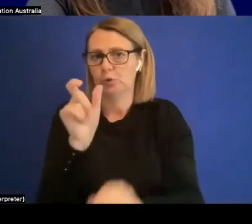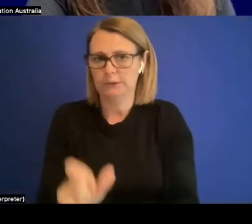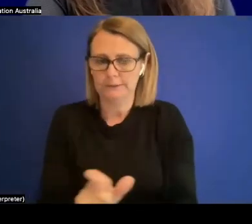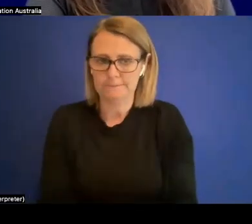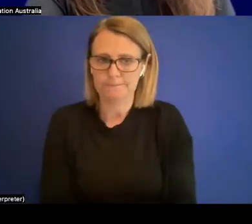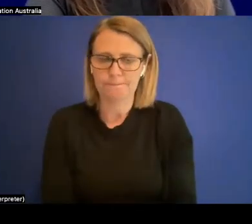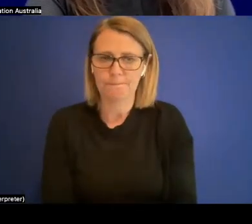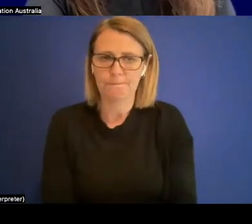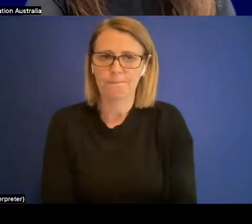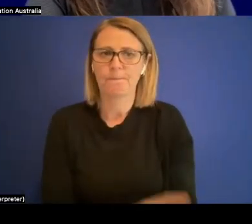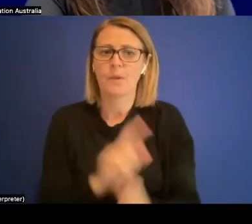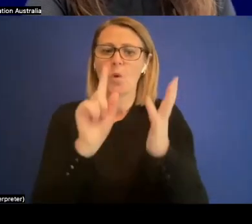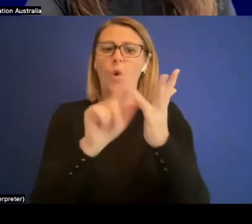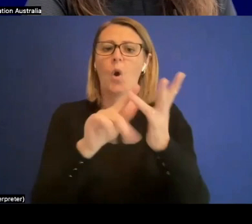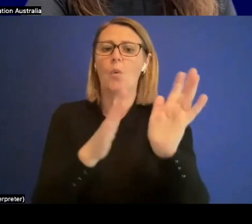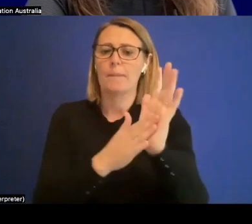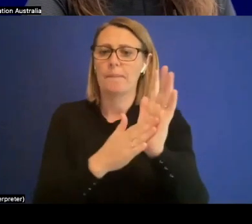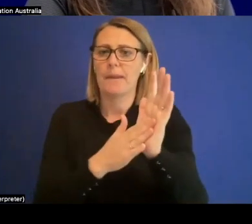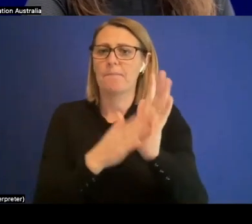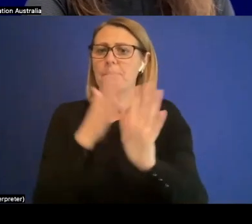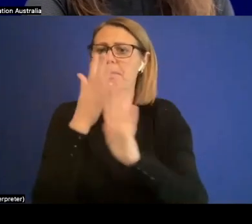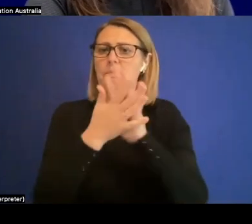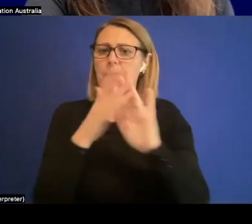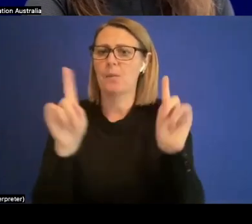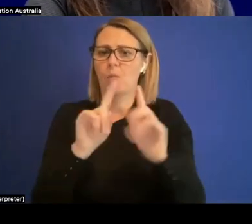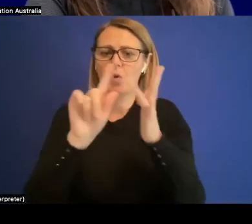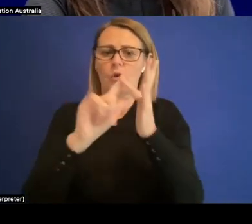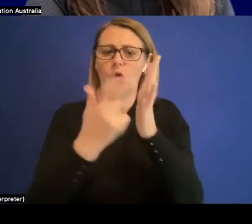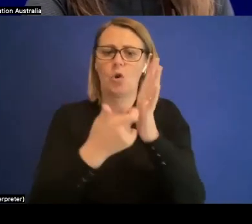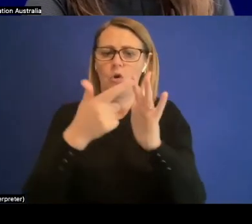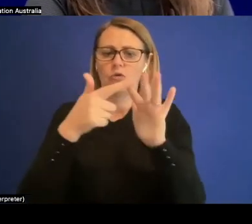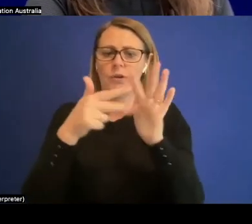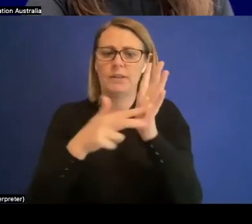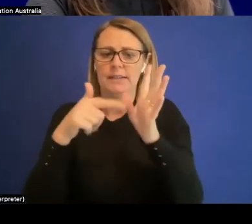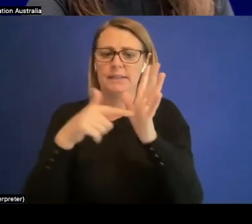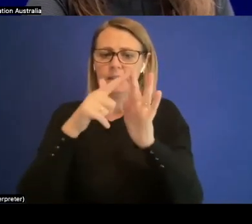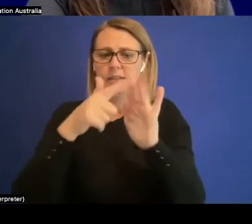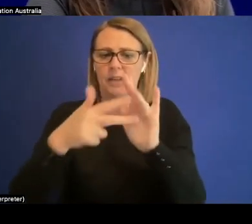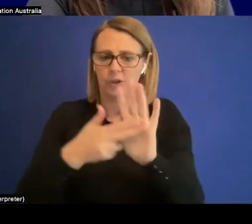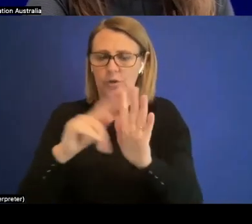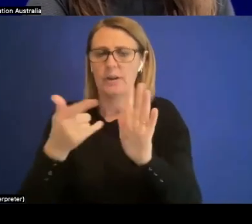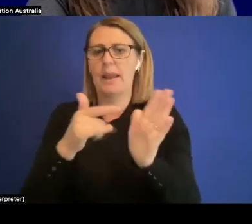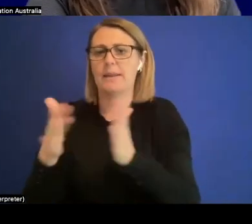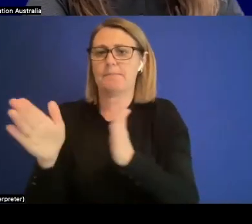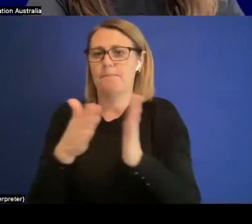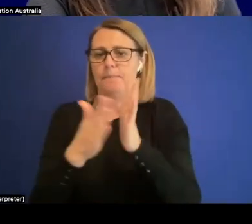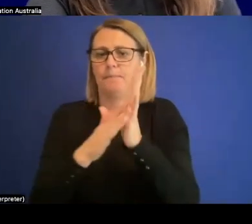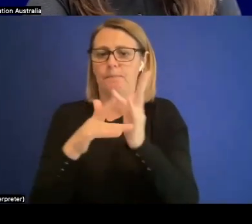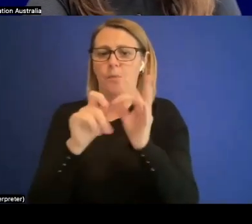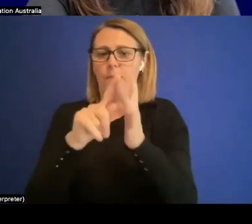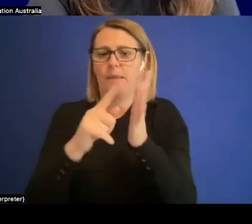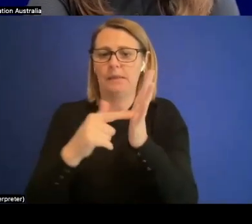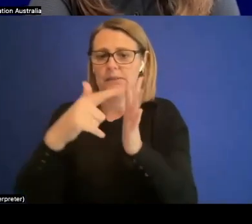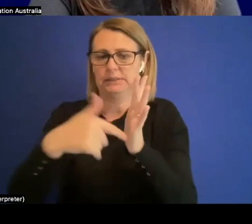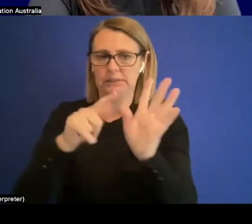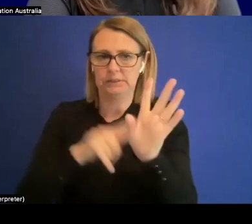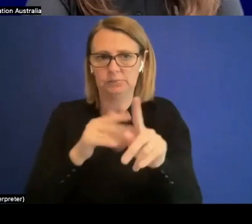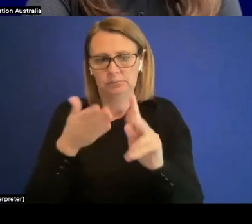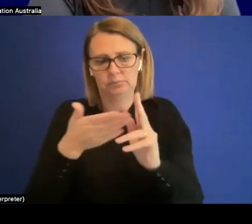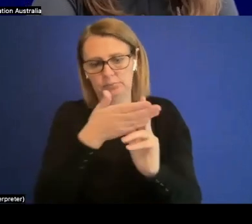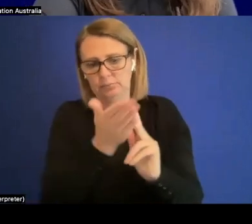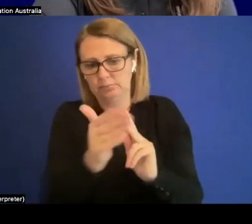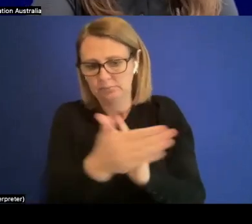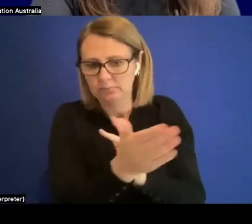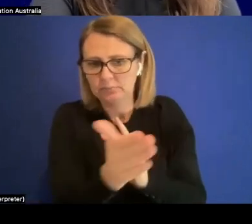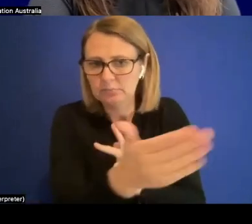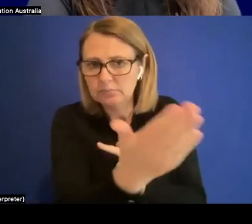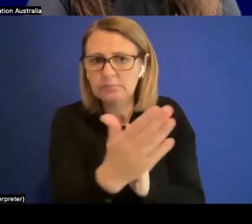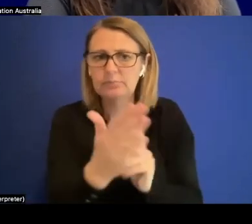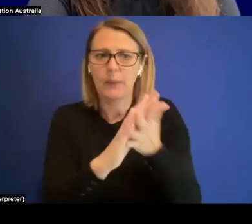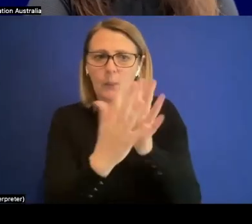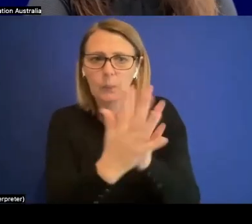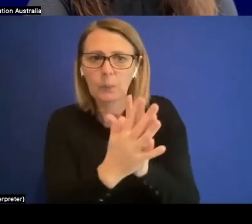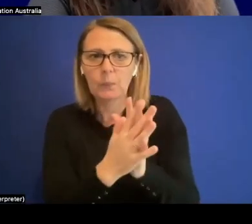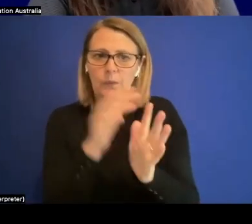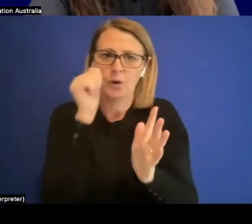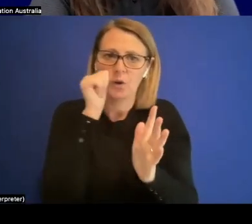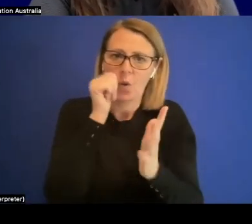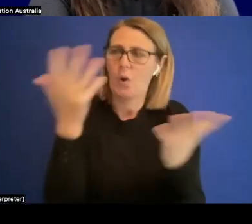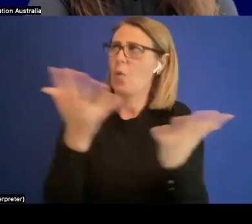"O and M" stands for "orientation and mobility", so orientation being knowing where you are and